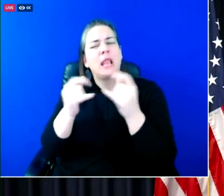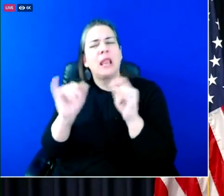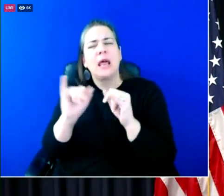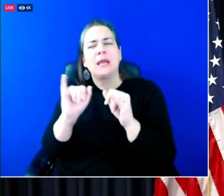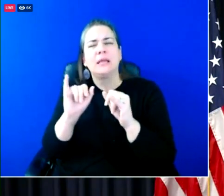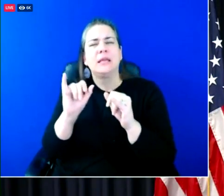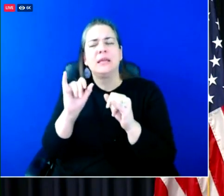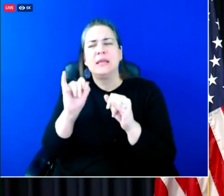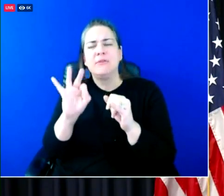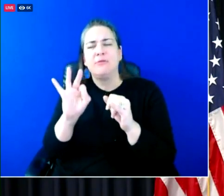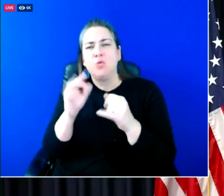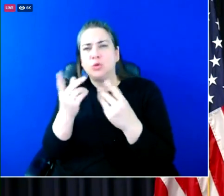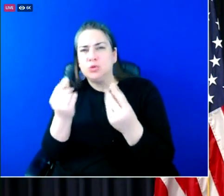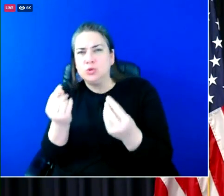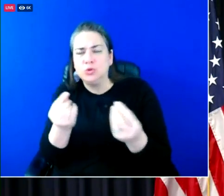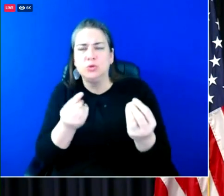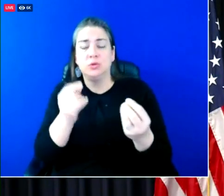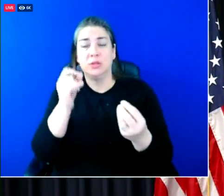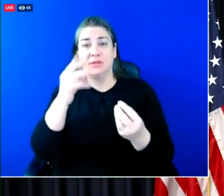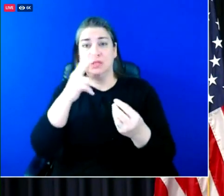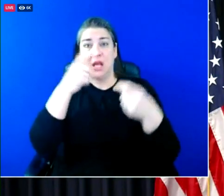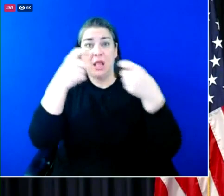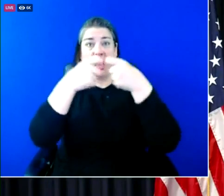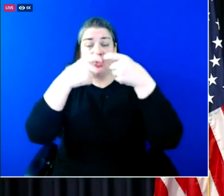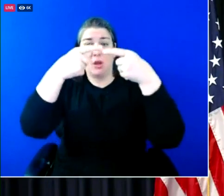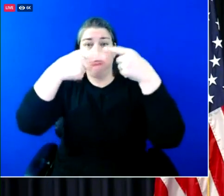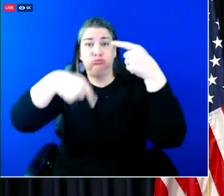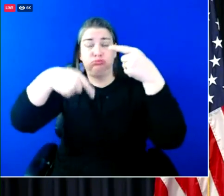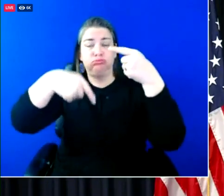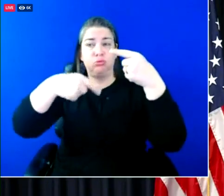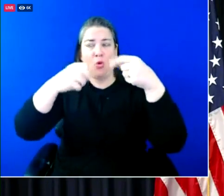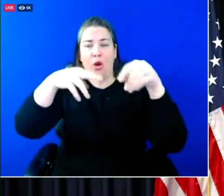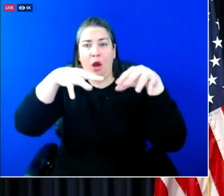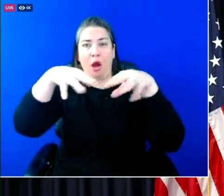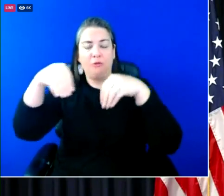please contact your local utility company. They will be able to provide